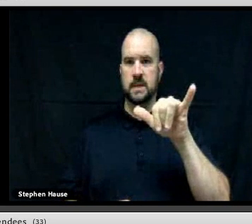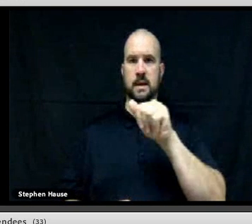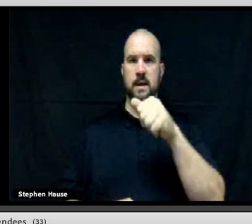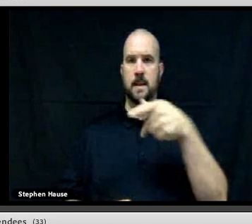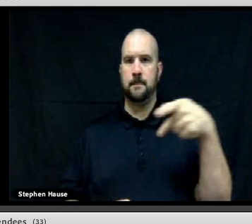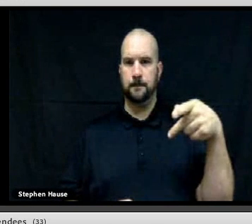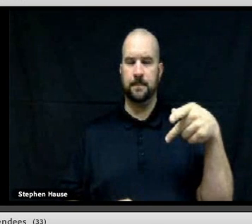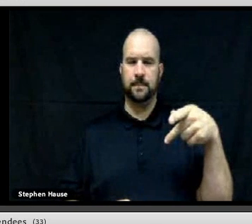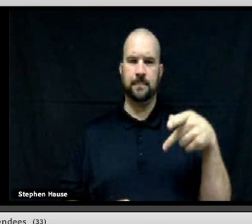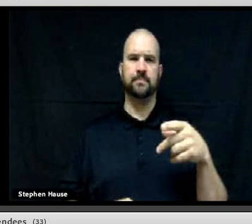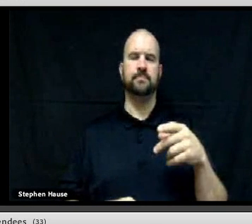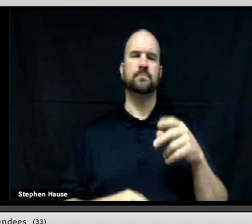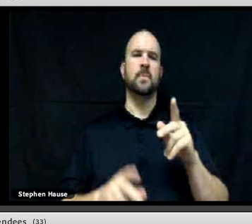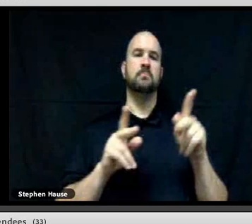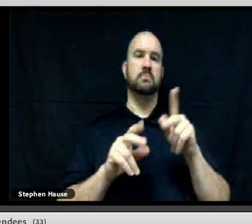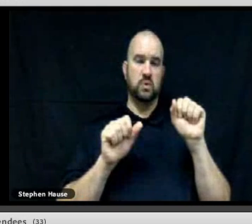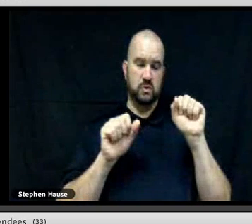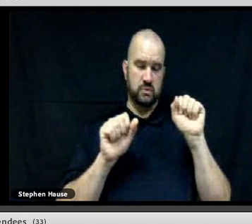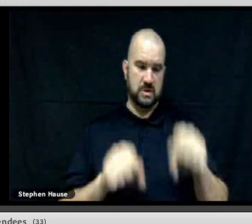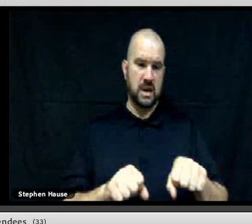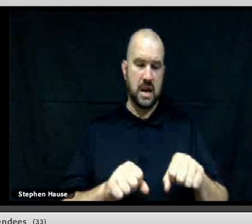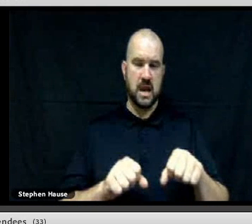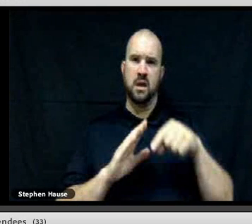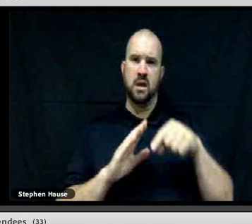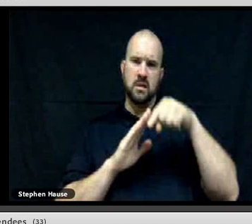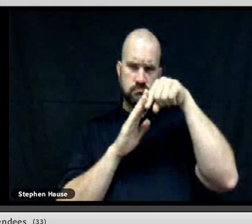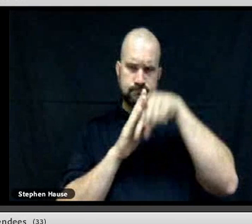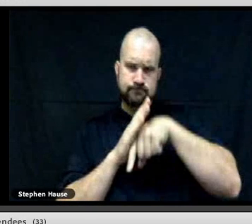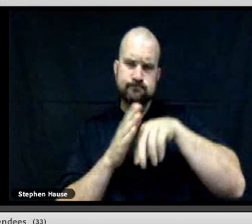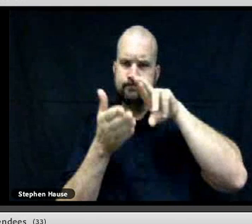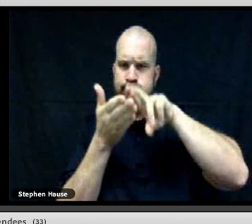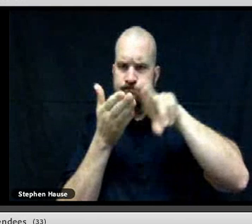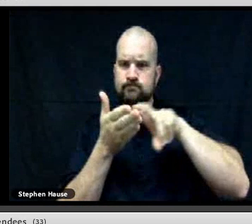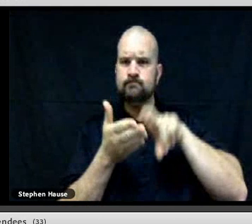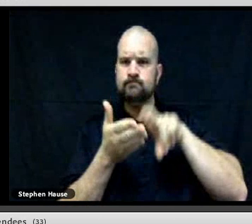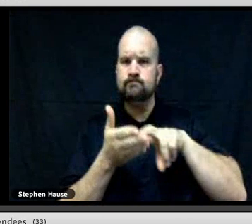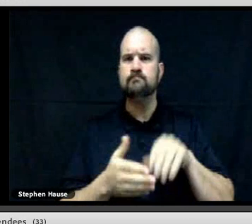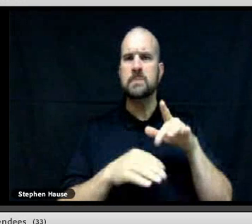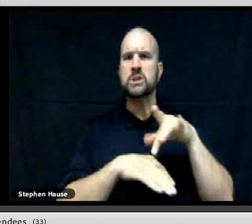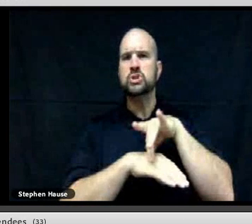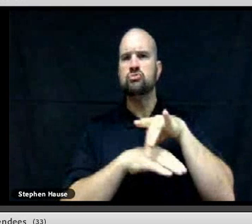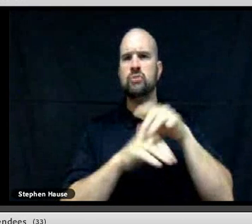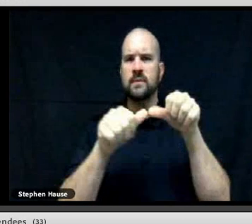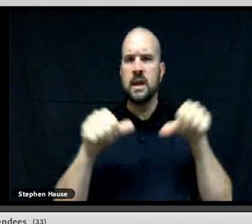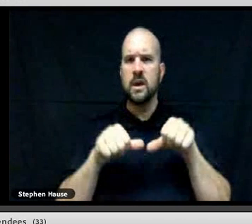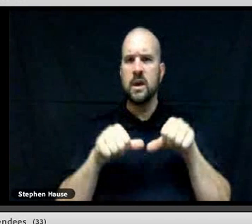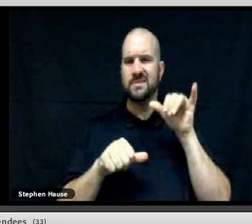dial deeper into specific geographic areas in counties, um,